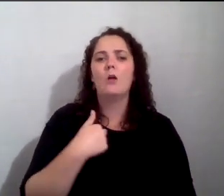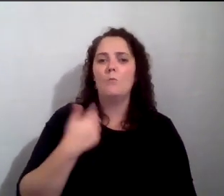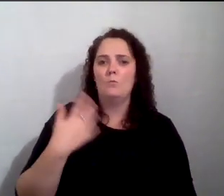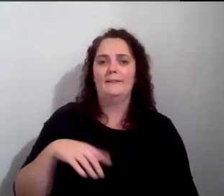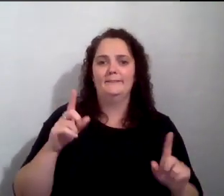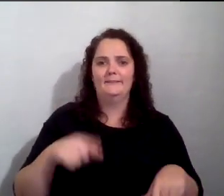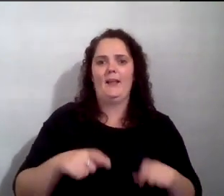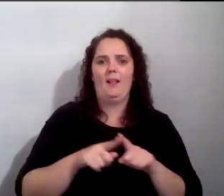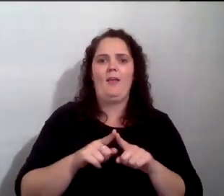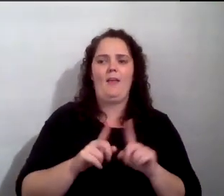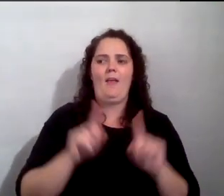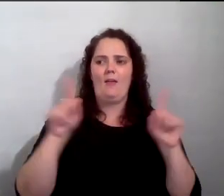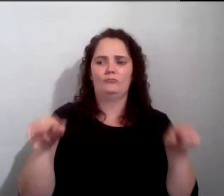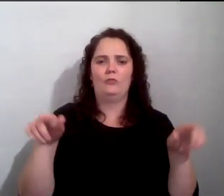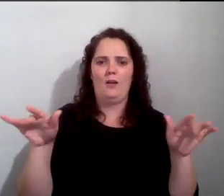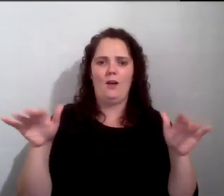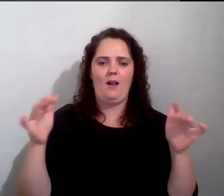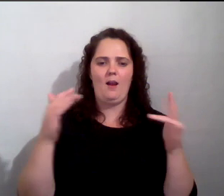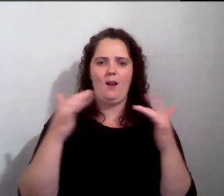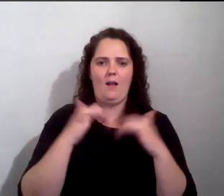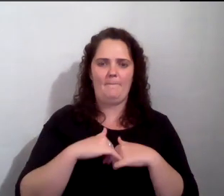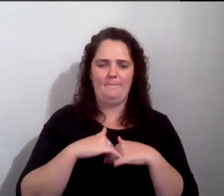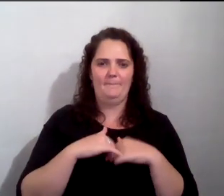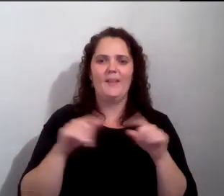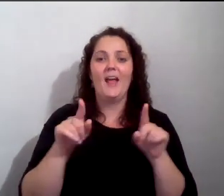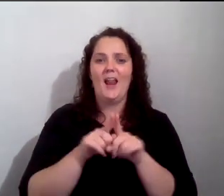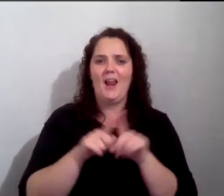I wanted to start outside and work back in, so start